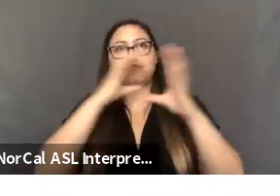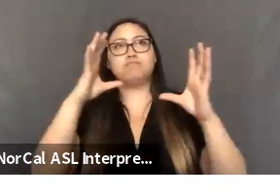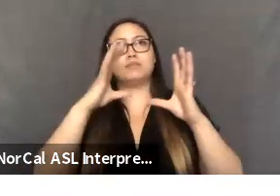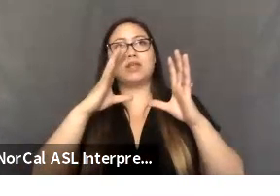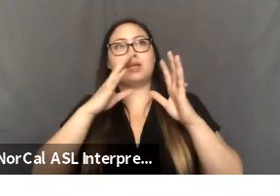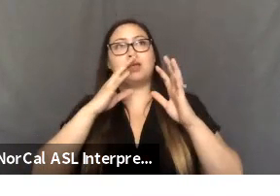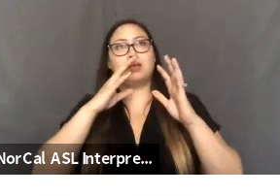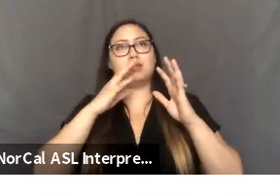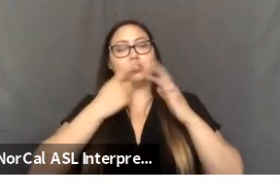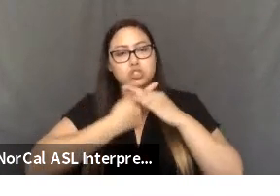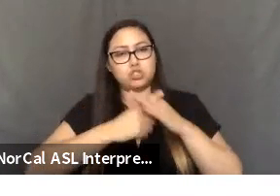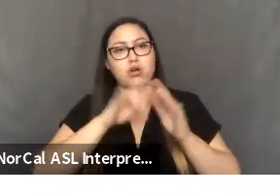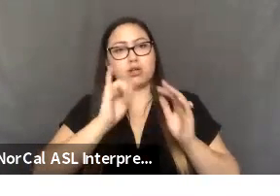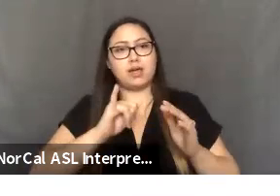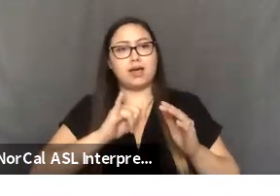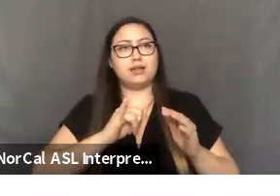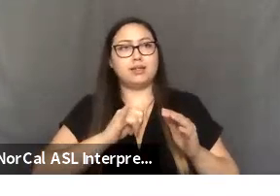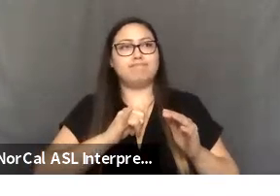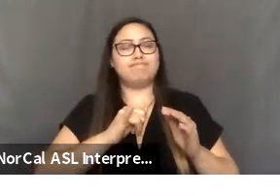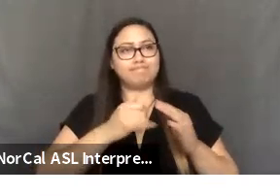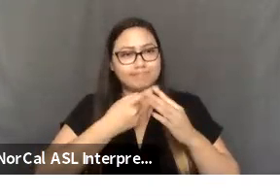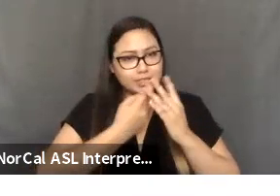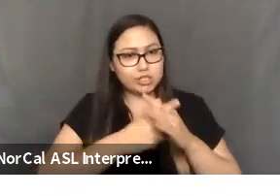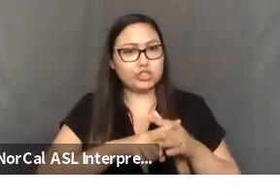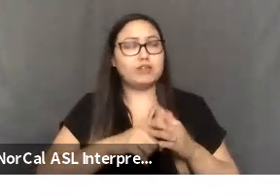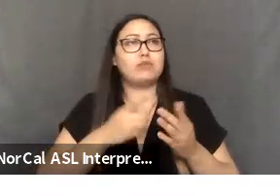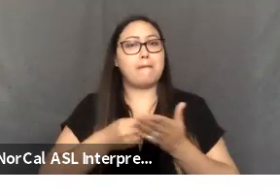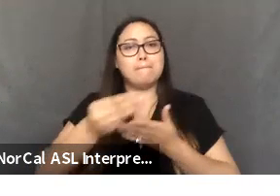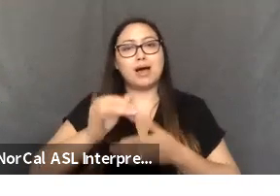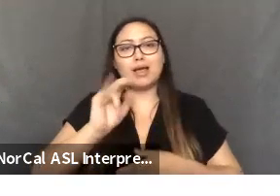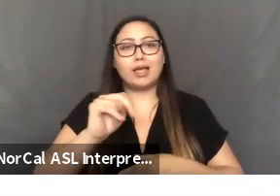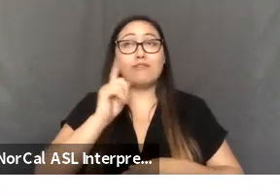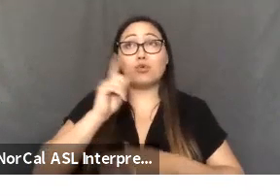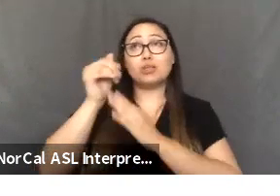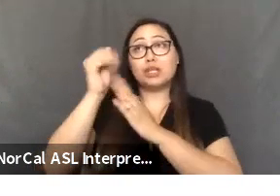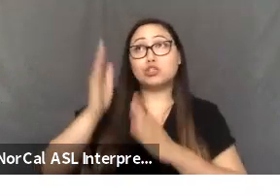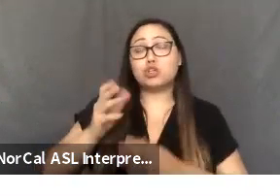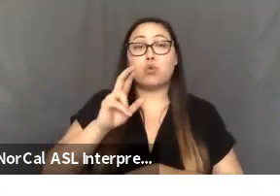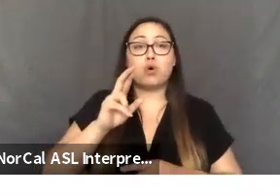getting that buy in from leadership, whether it's the director of the call center or, you know,